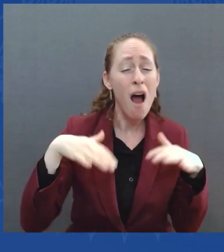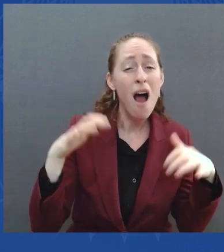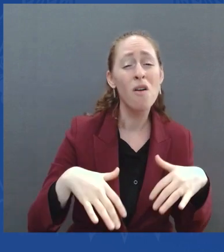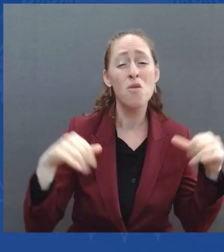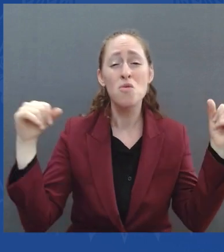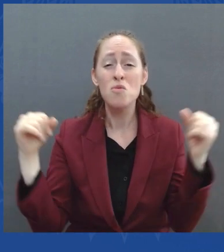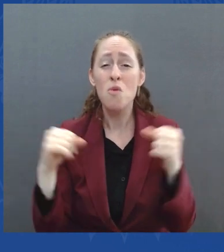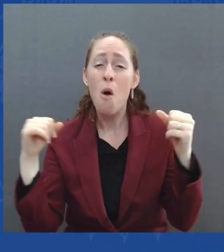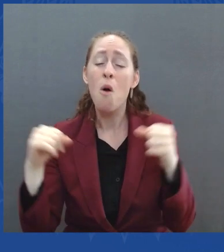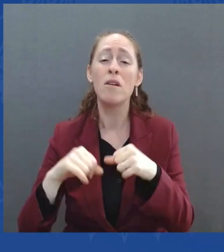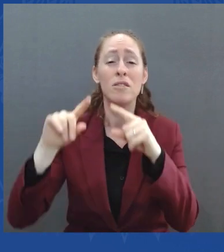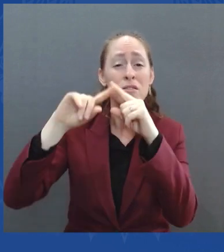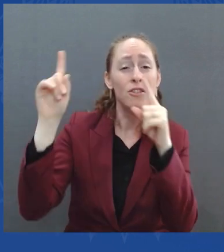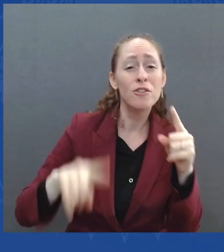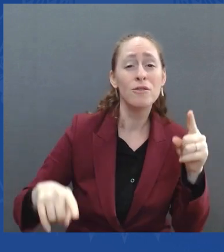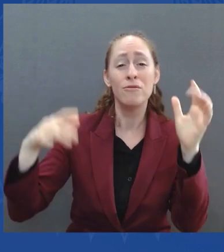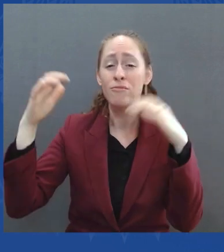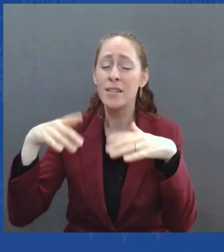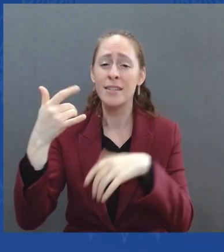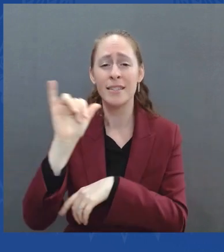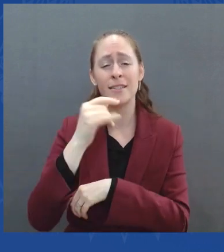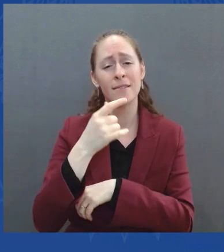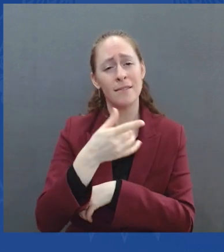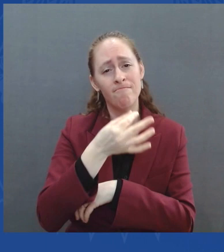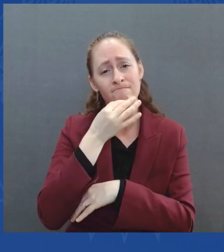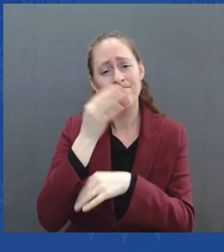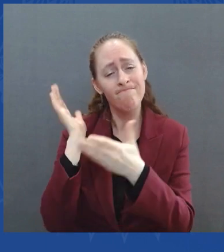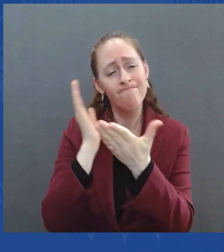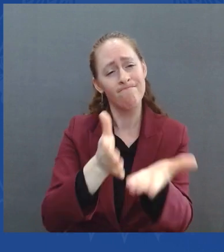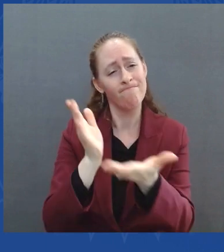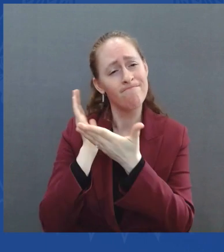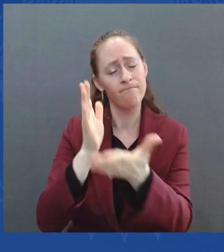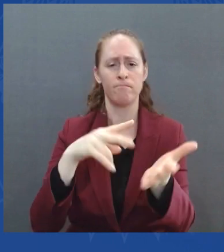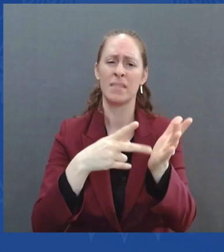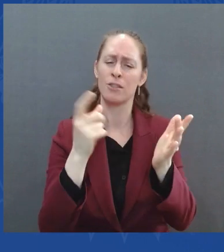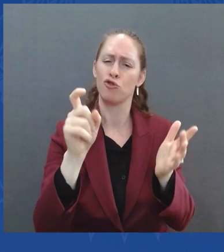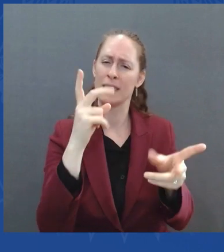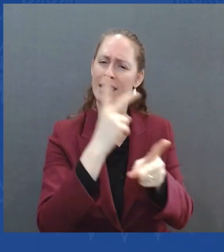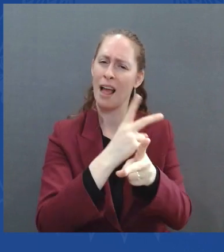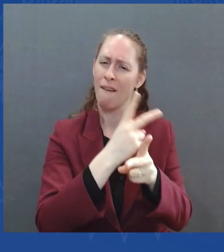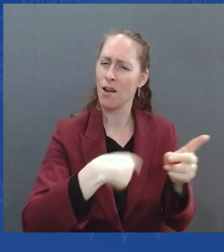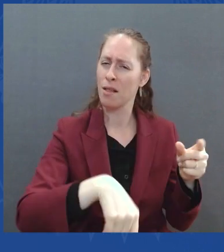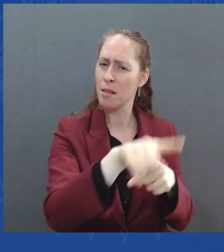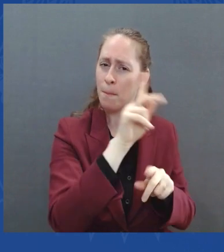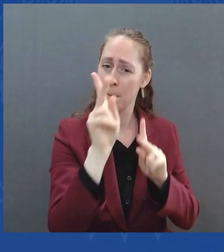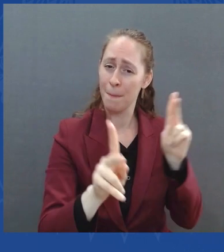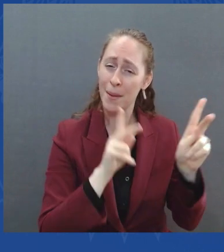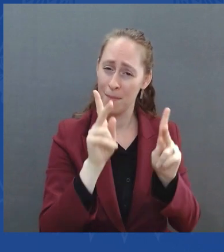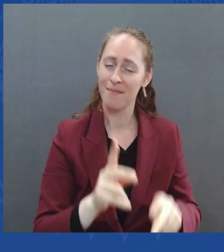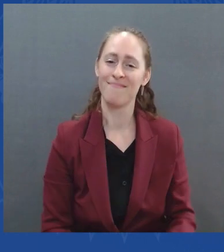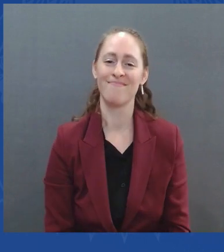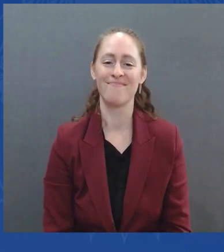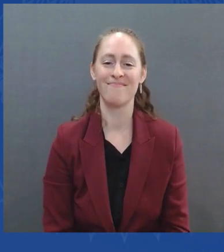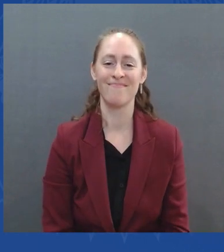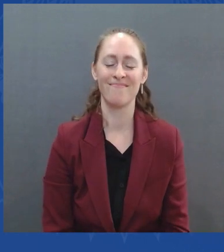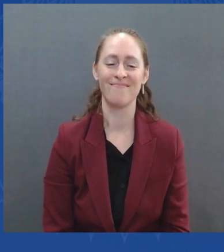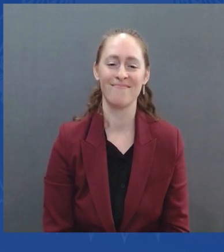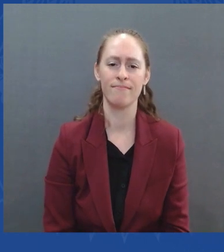will be there for them as well. And finally, this bill will allow the Postal Service to partner with state, local, and Tribal governments to offer valuable